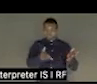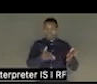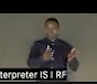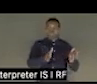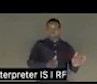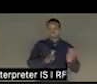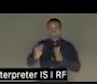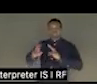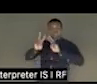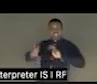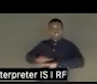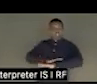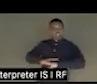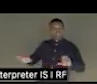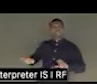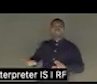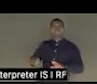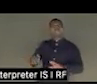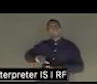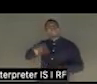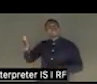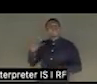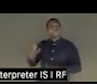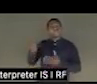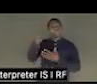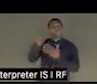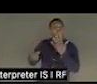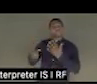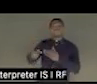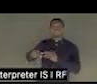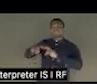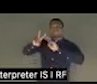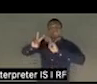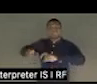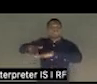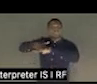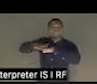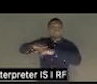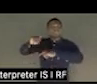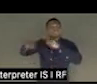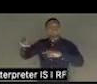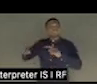organizations say that it's important, it's still not done. So this can have many reasons, of course,